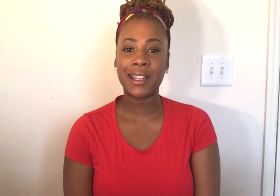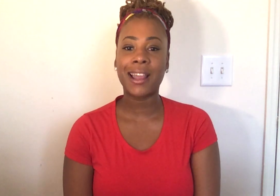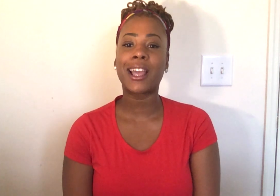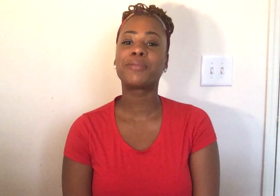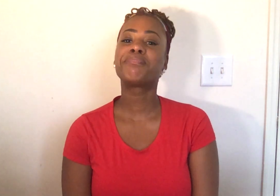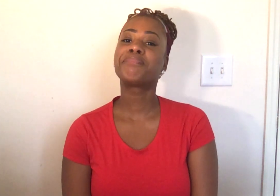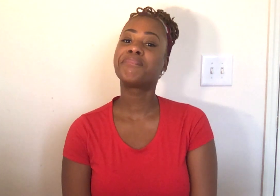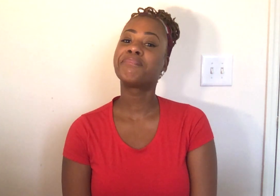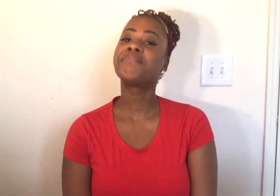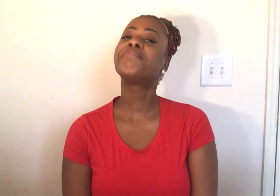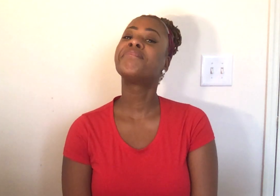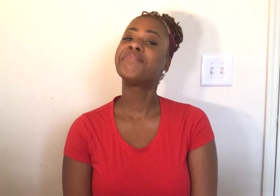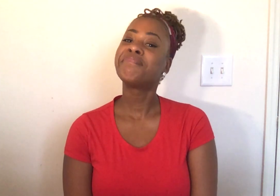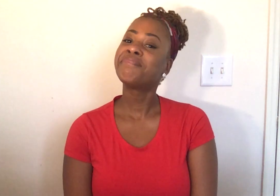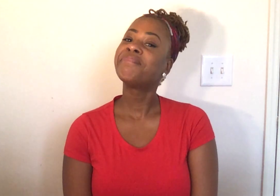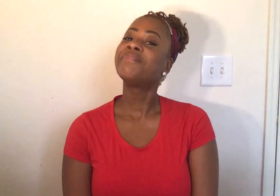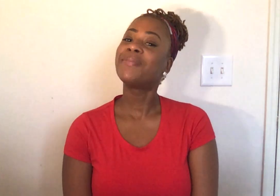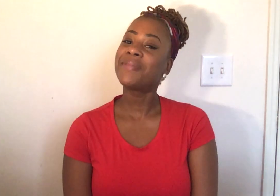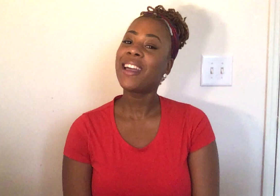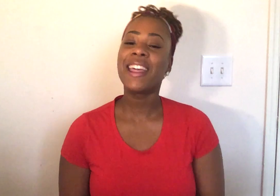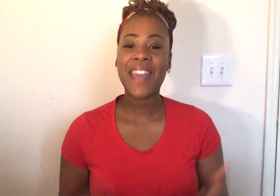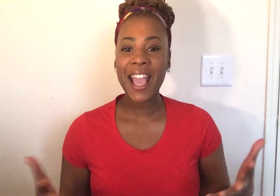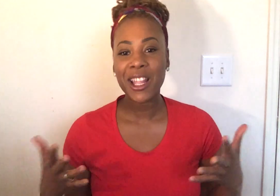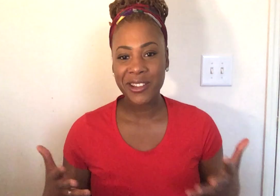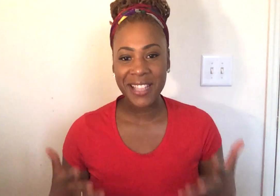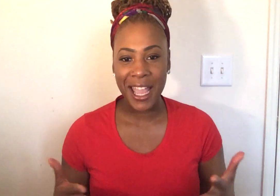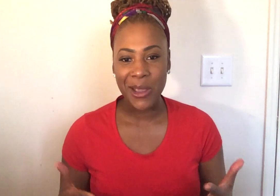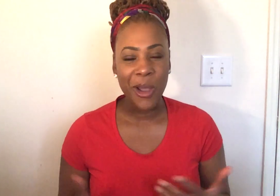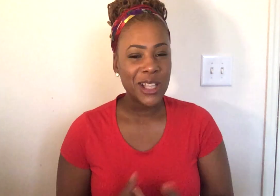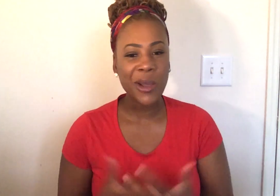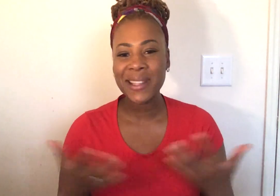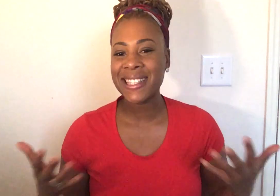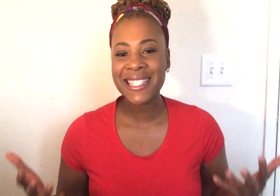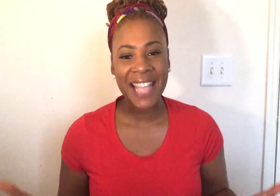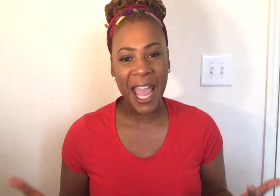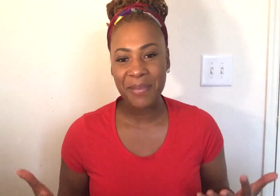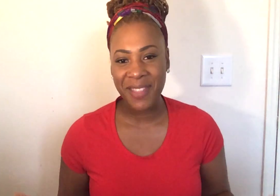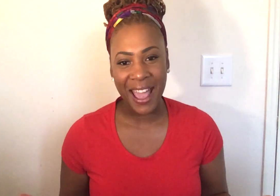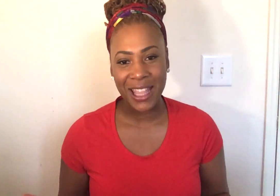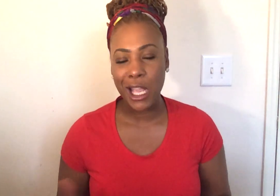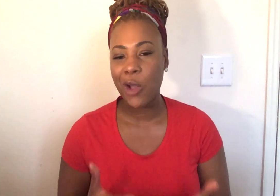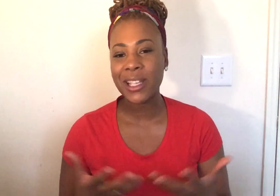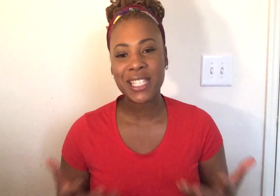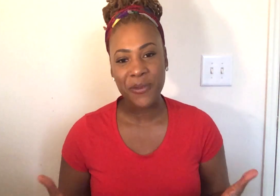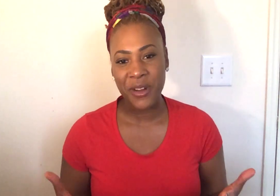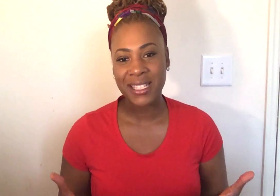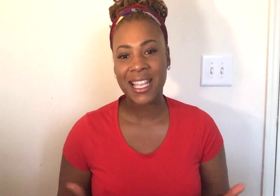that like they understand you so it's the same thing the only difference is